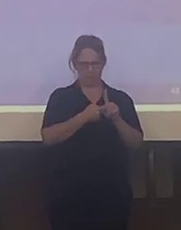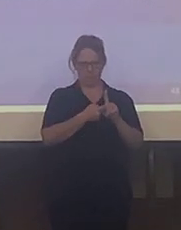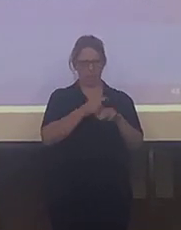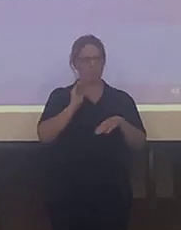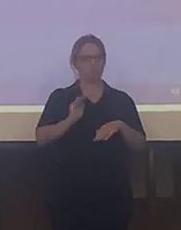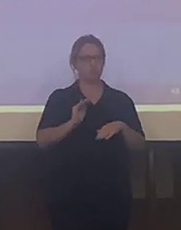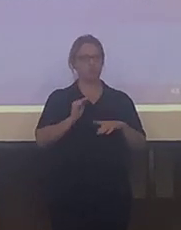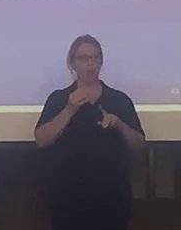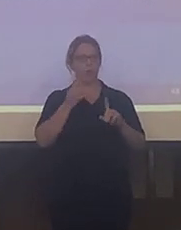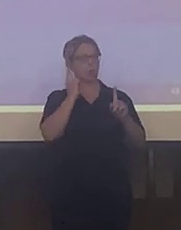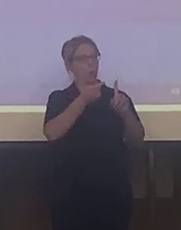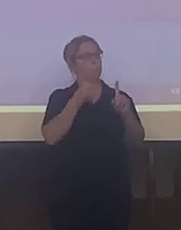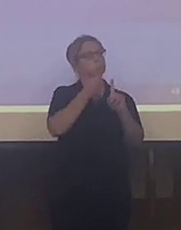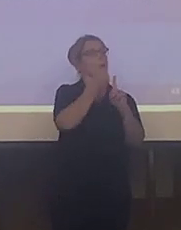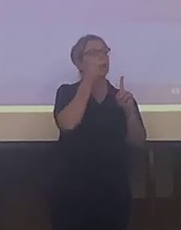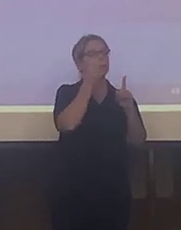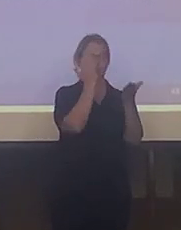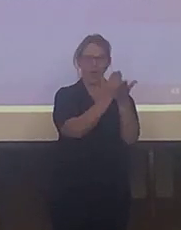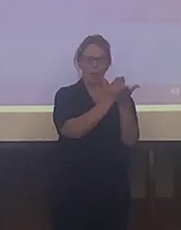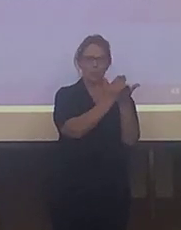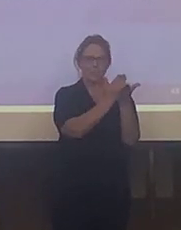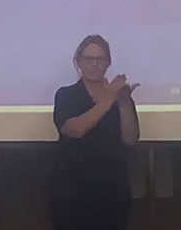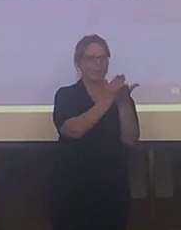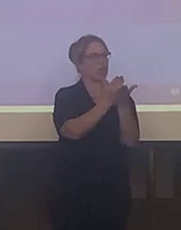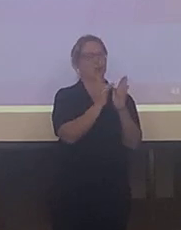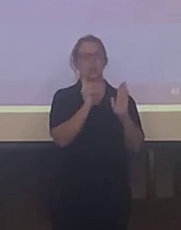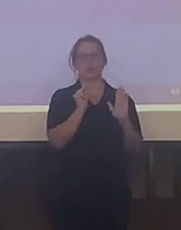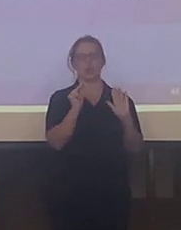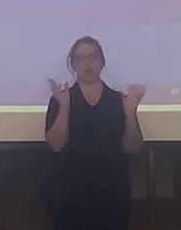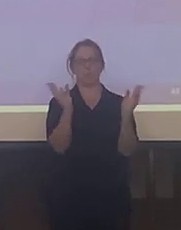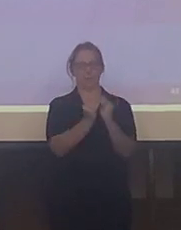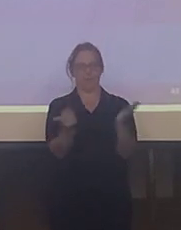we're just going to stop there we're going to be convened and we're going to think about how do we